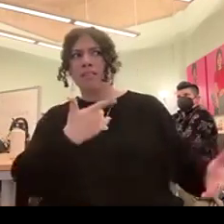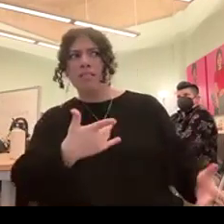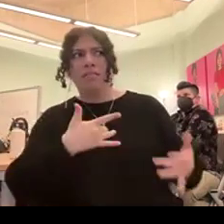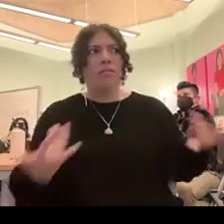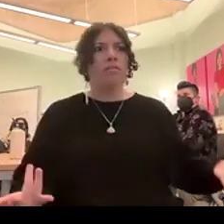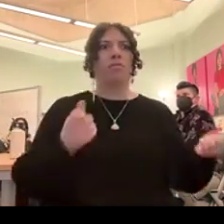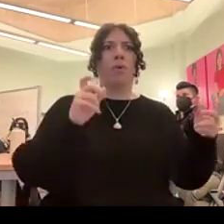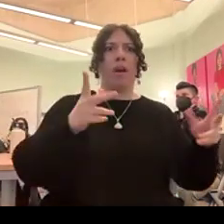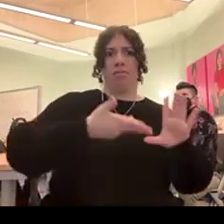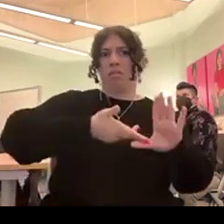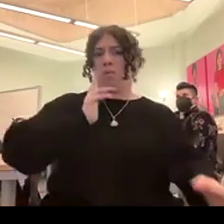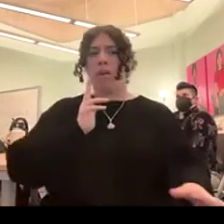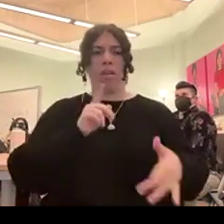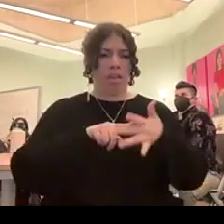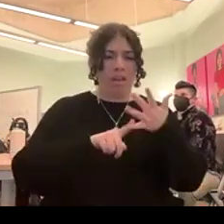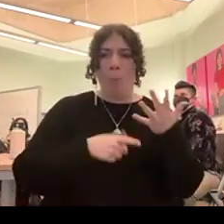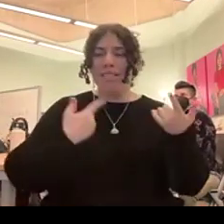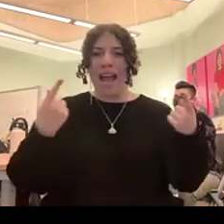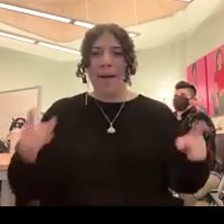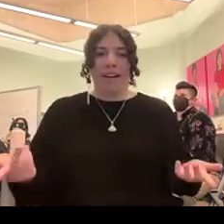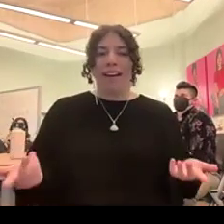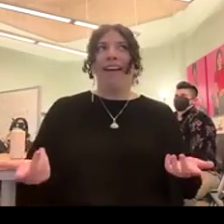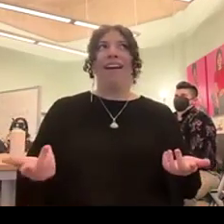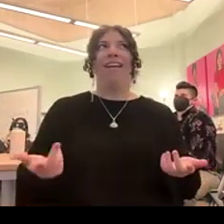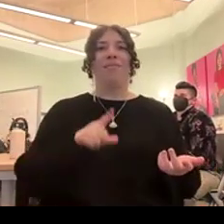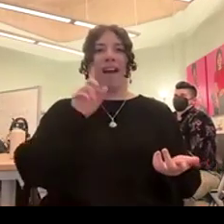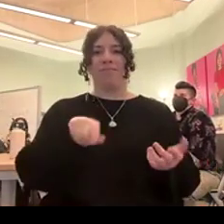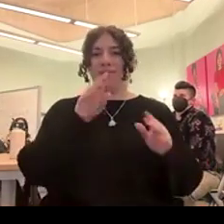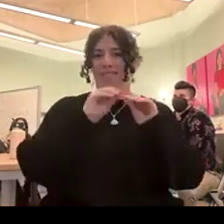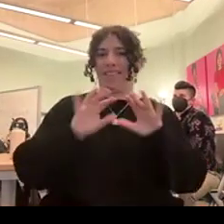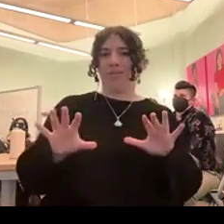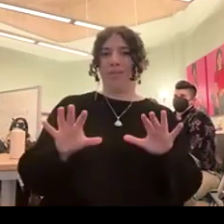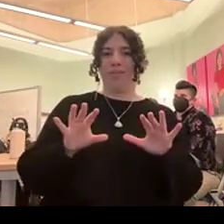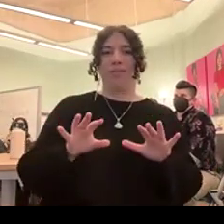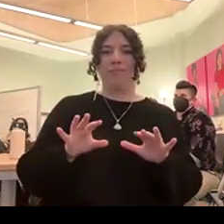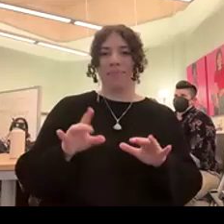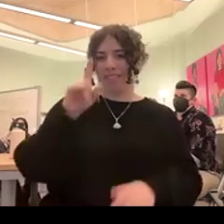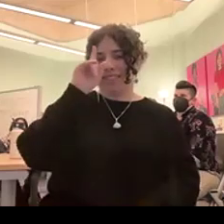"I don't know what's going on. Is he okay? Did he quit? What's going on?."